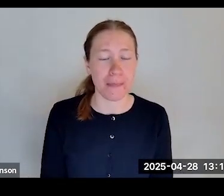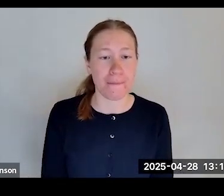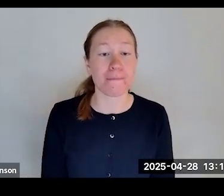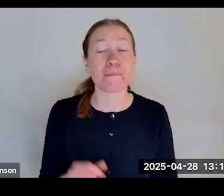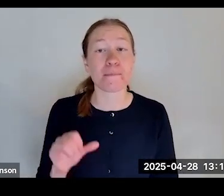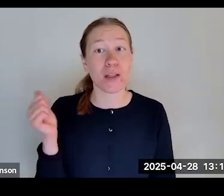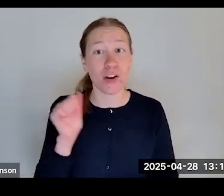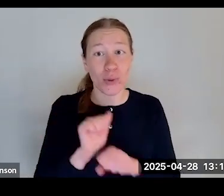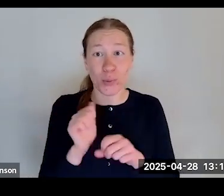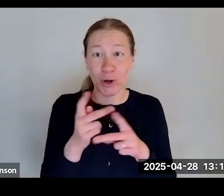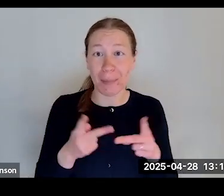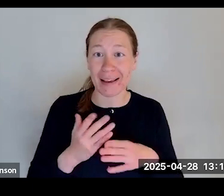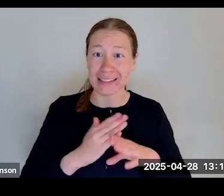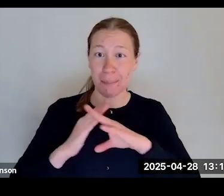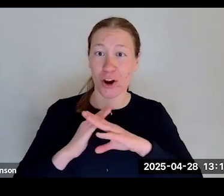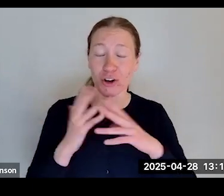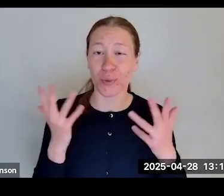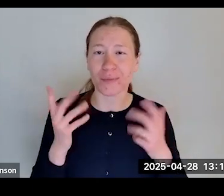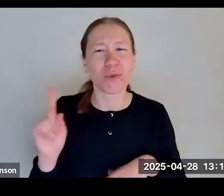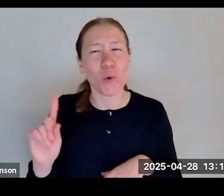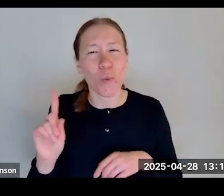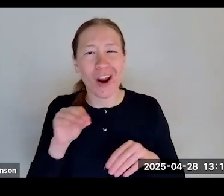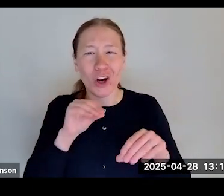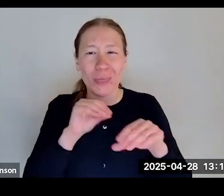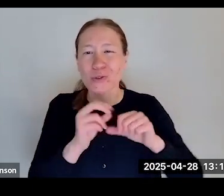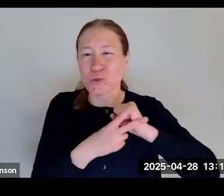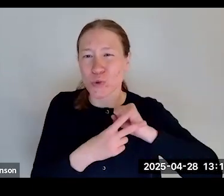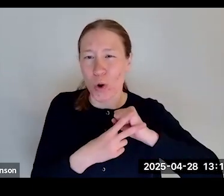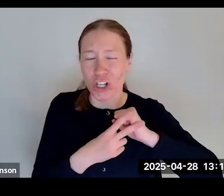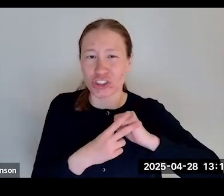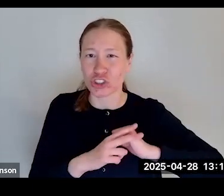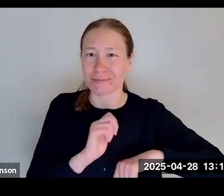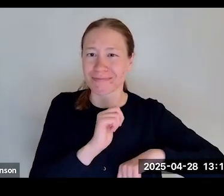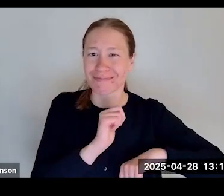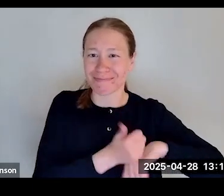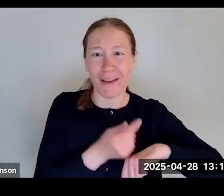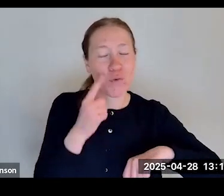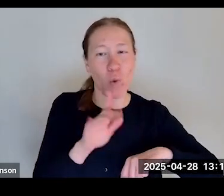Another workplace barrier listed was the storage location of their office supplies. So for a circumstance like this, it could be helpful